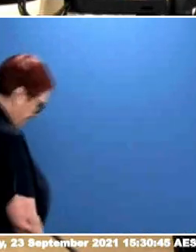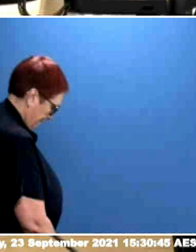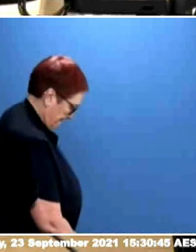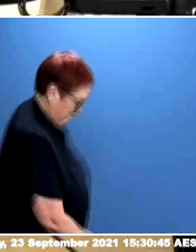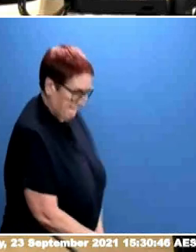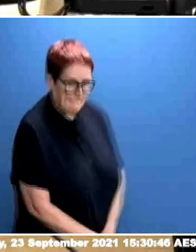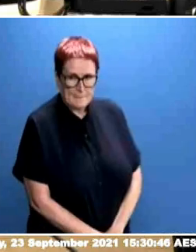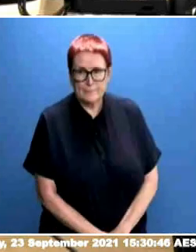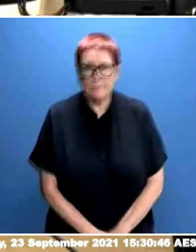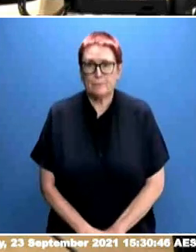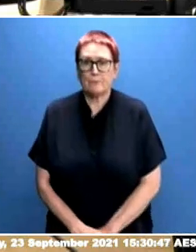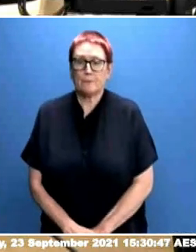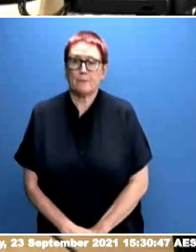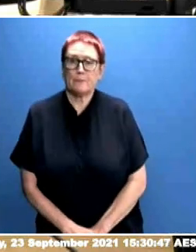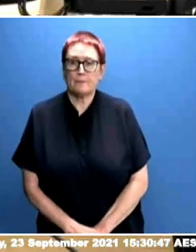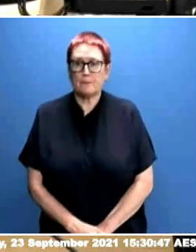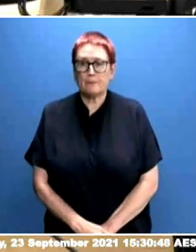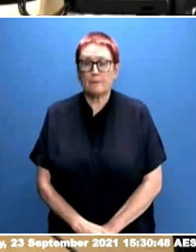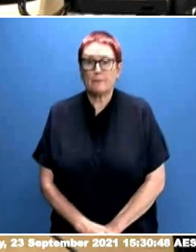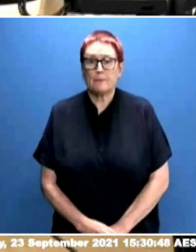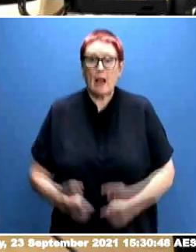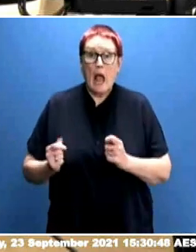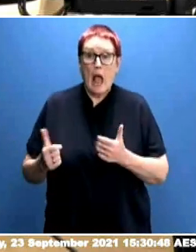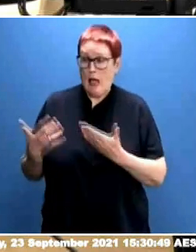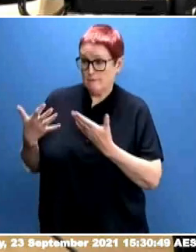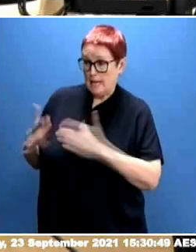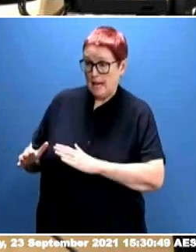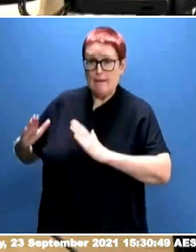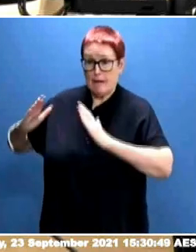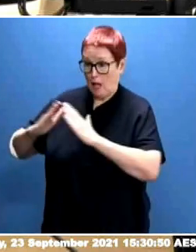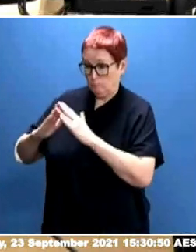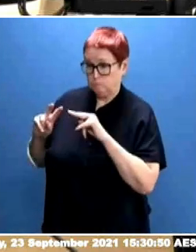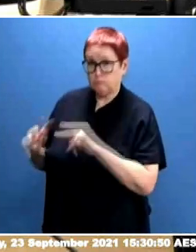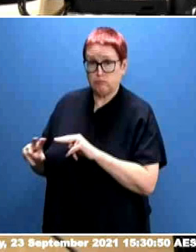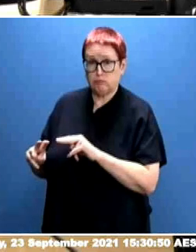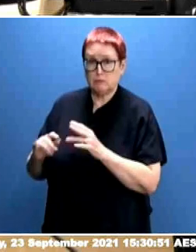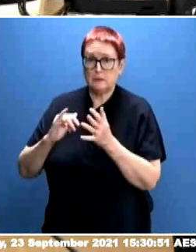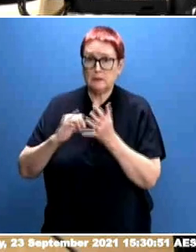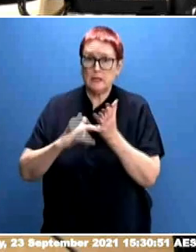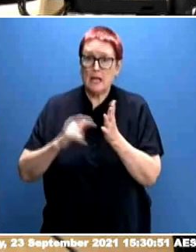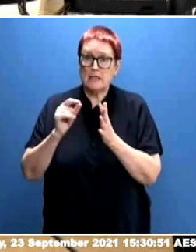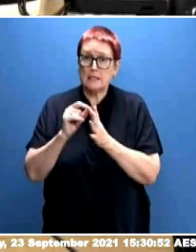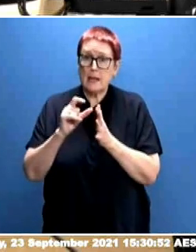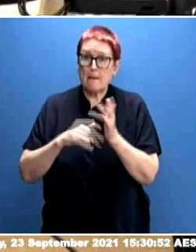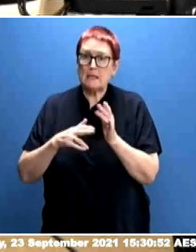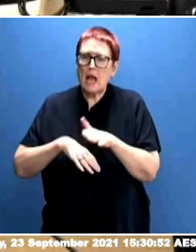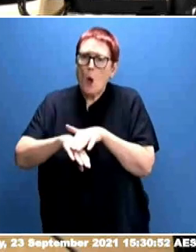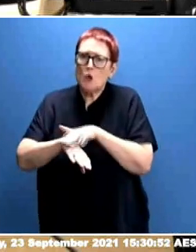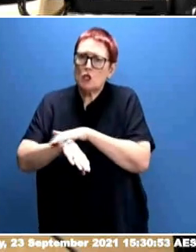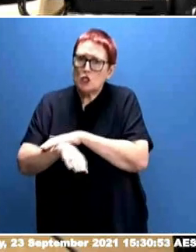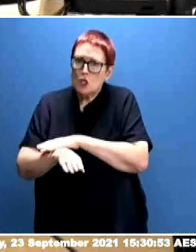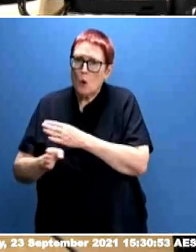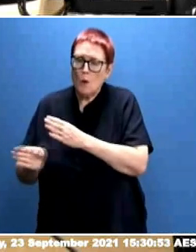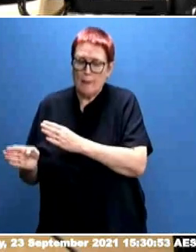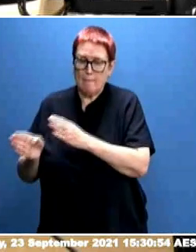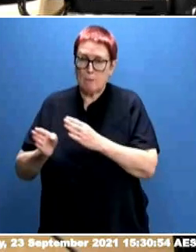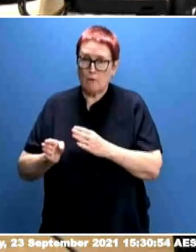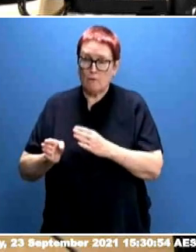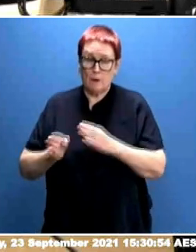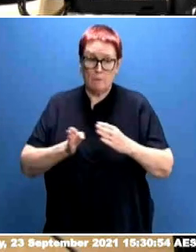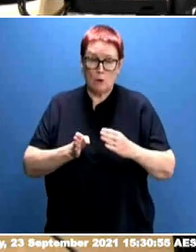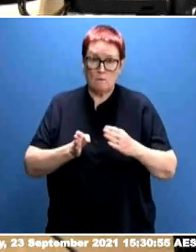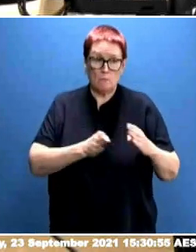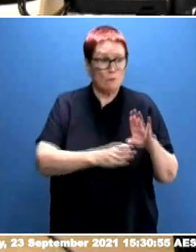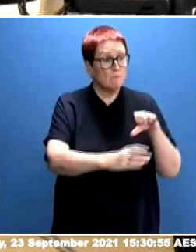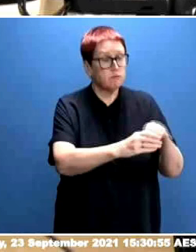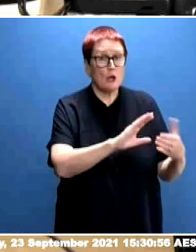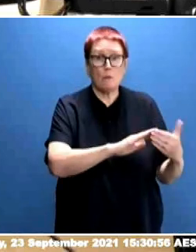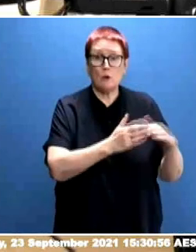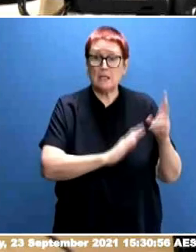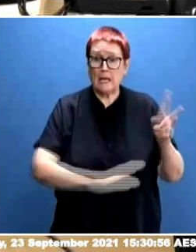from the Secure Care setting, is this plan intended to bridge both what